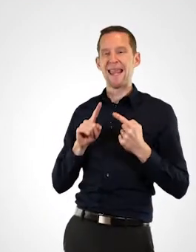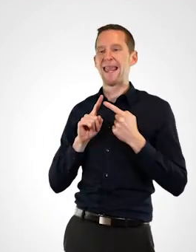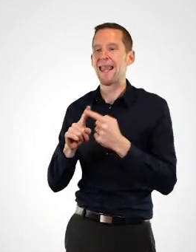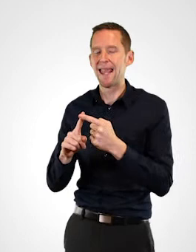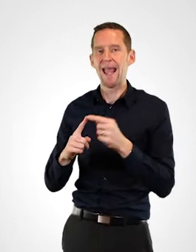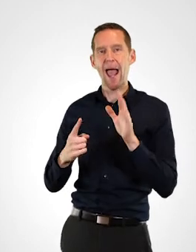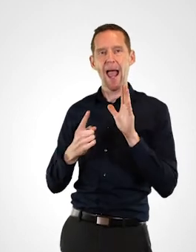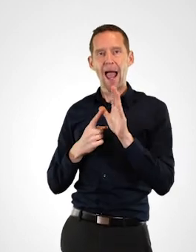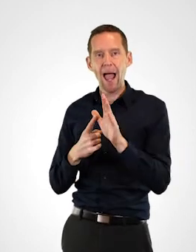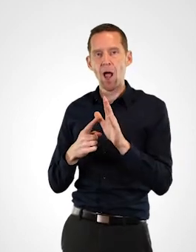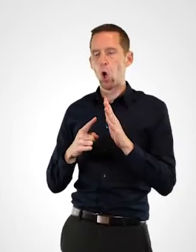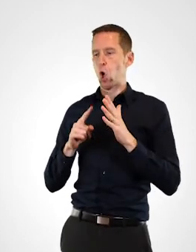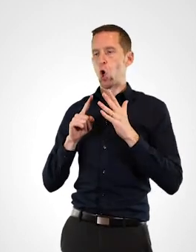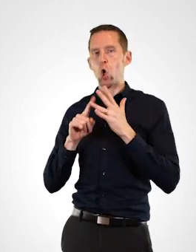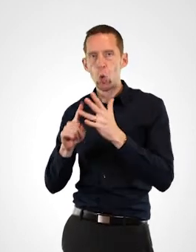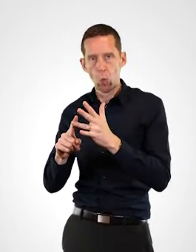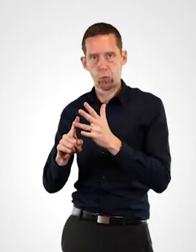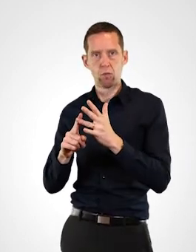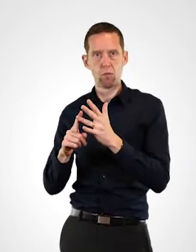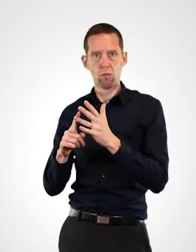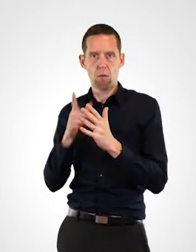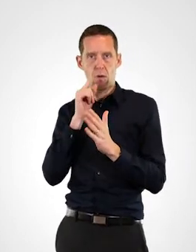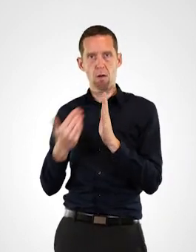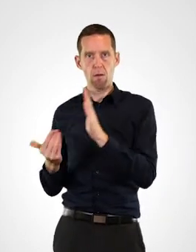and "r"s and "oo"s in isolation.